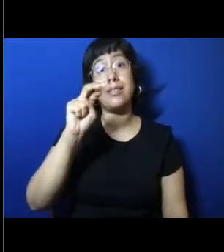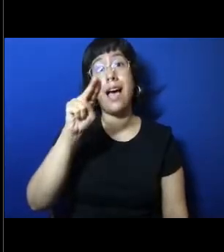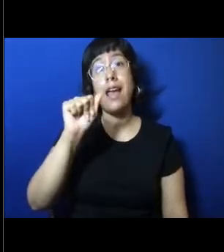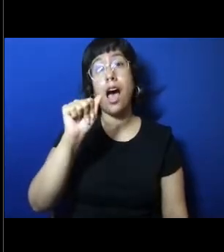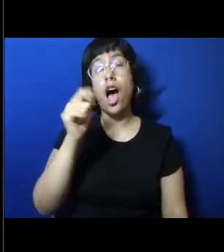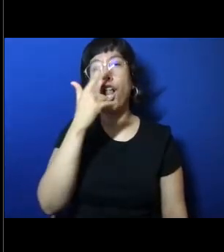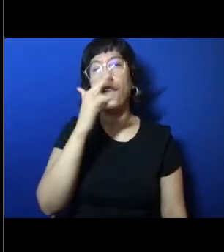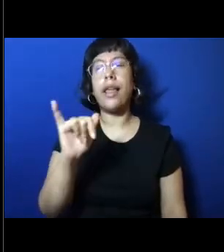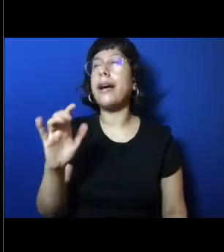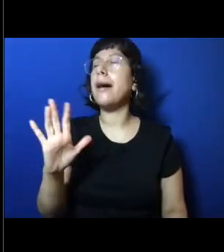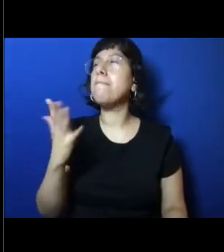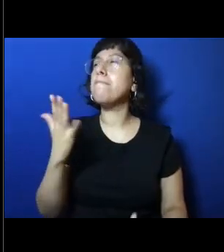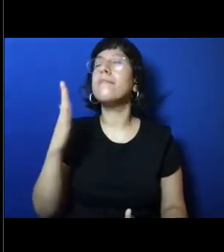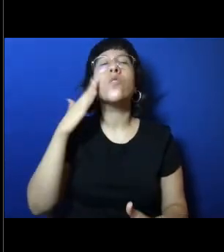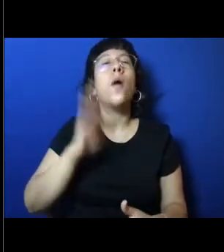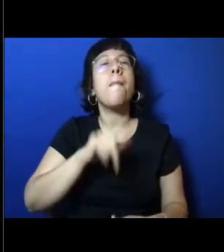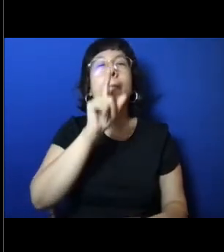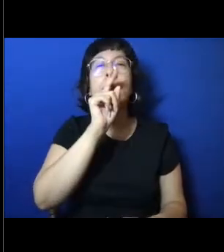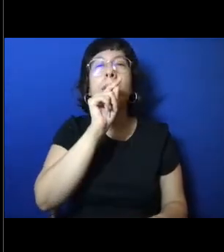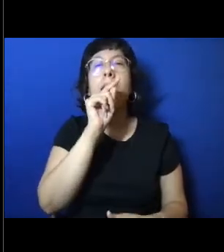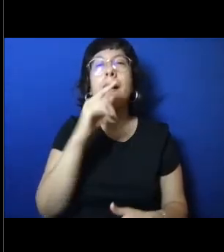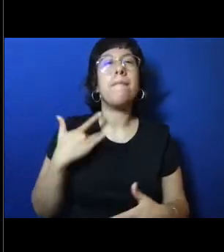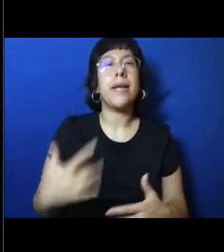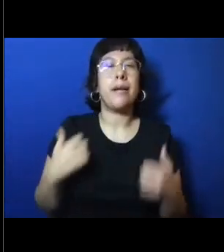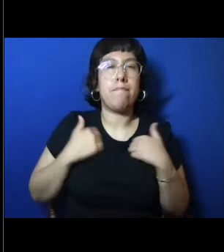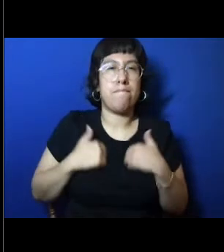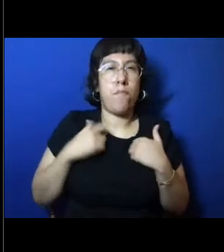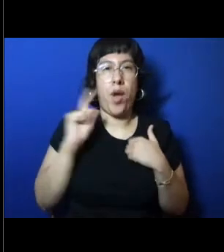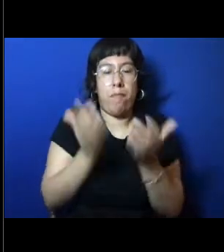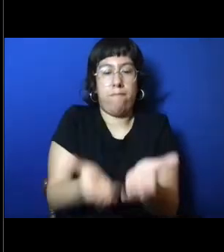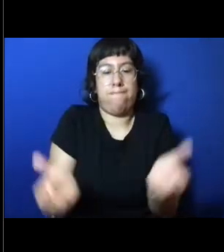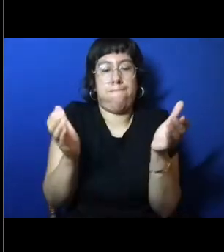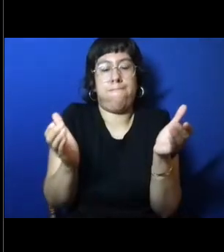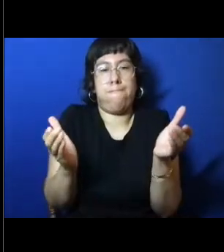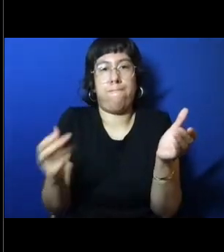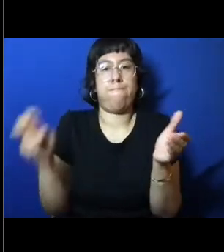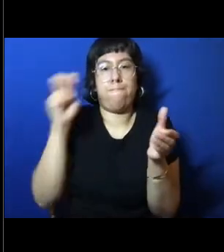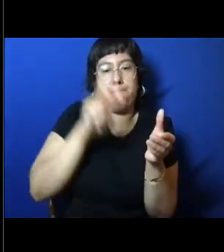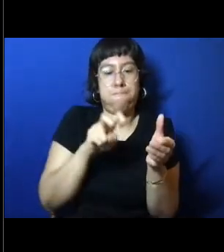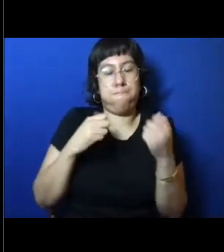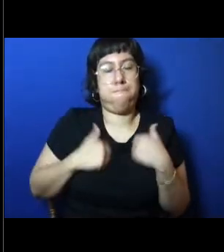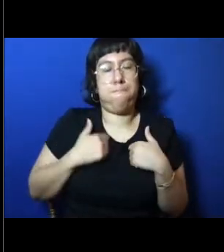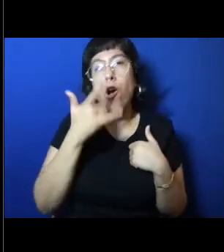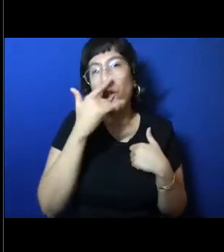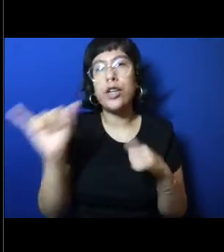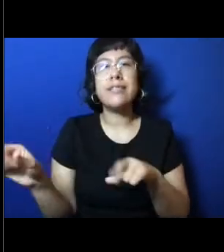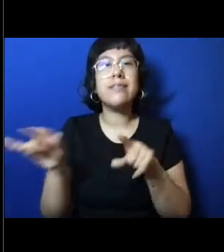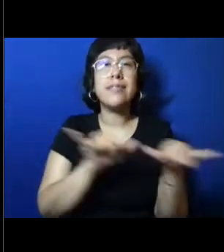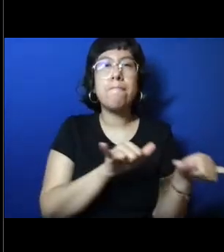It's basically an inverted dish and it follows the satellite as it goes across the sky. But that's, it's not a runway, but it is a road.